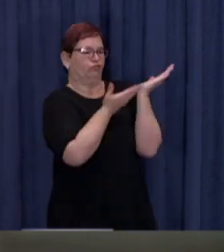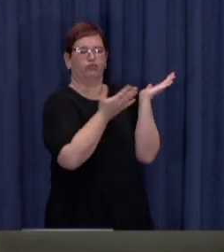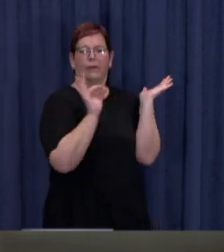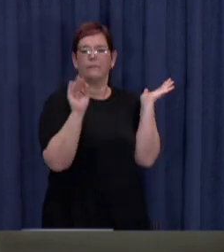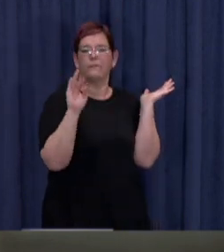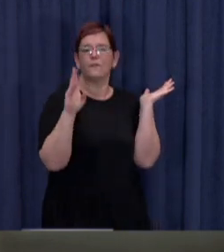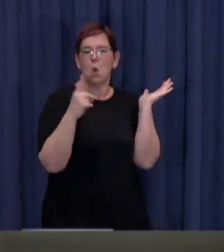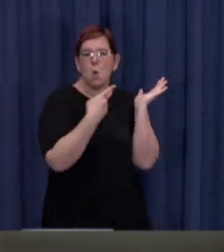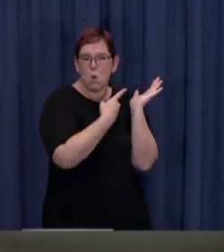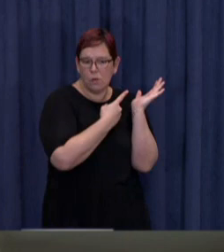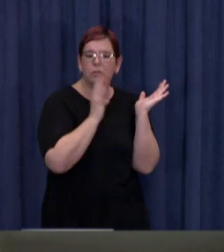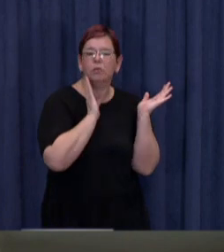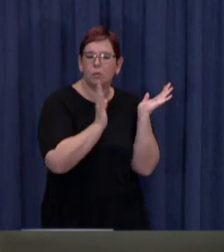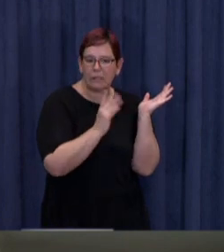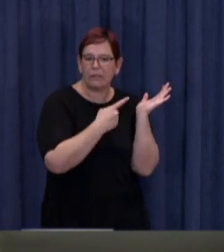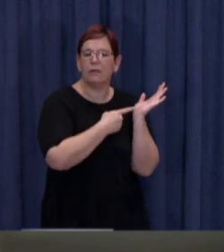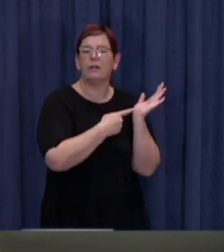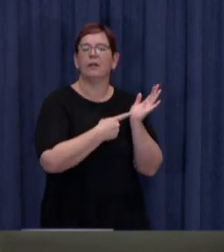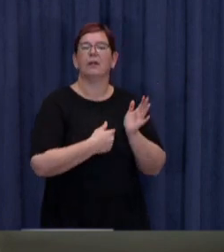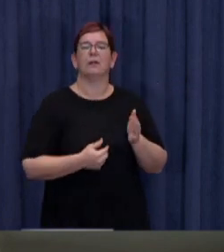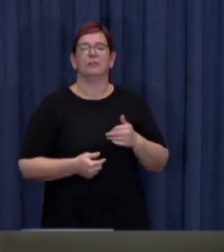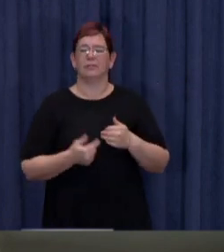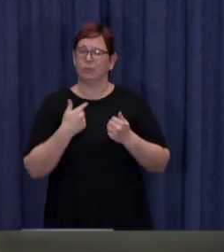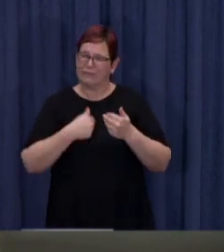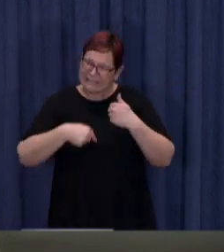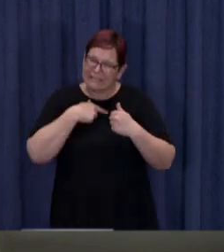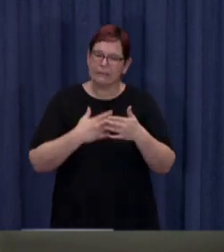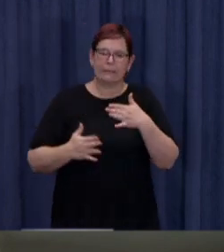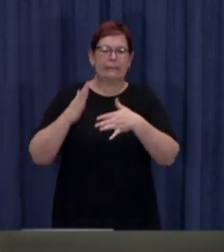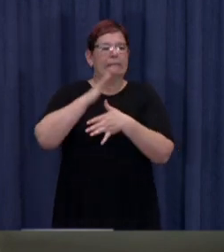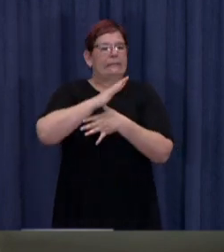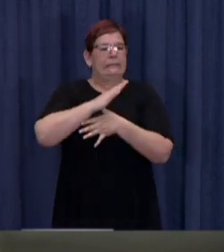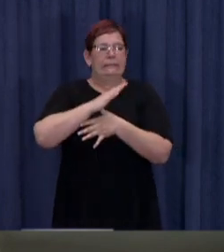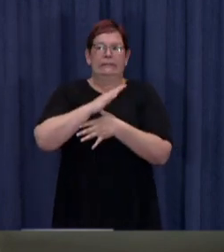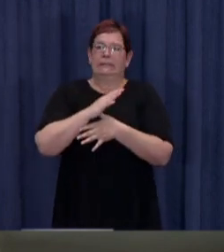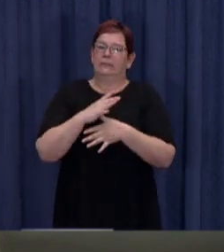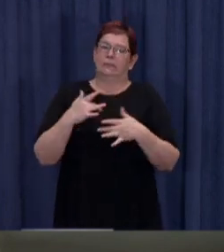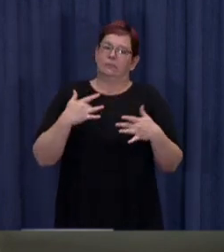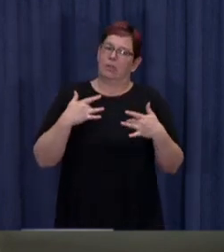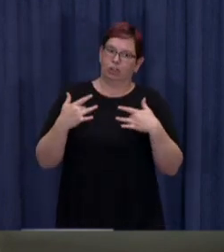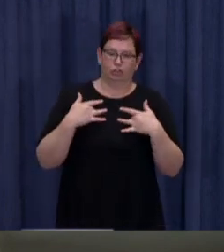priority above and beyond anything else is the health of those workers at the